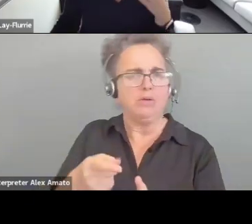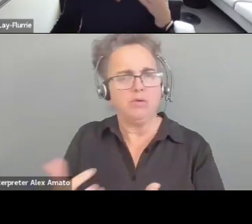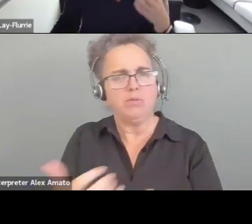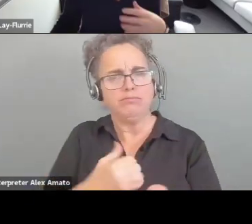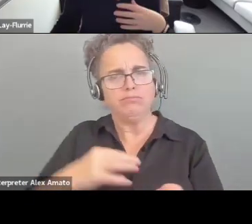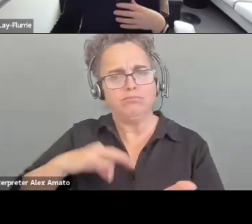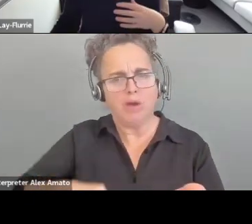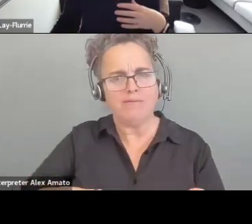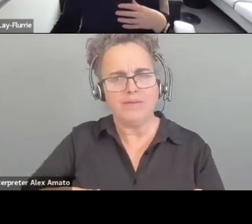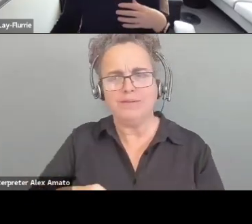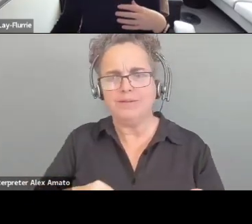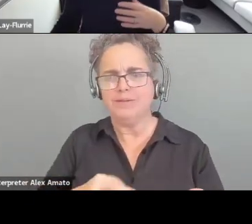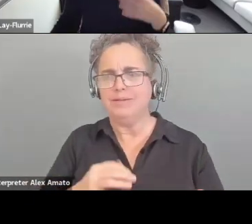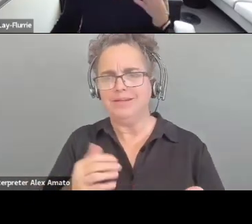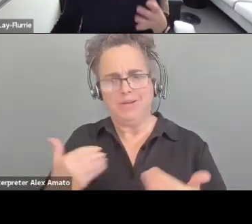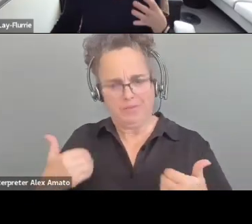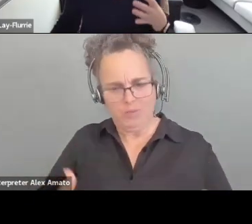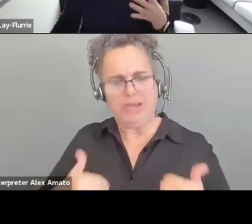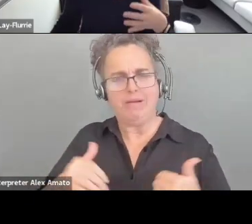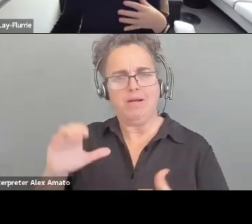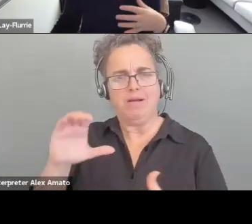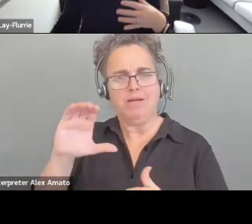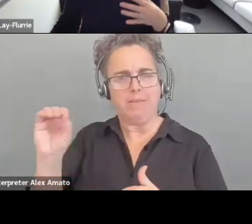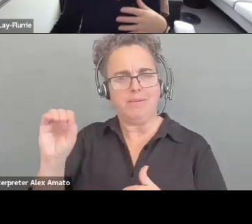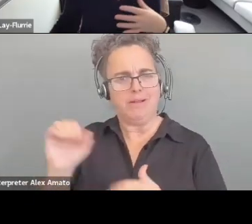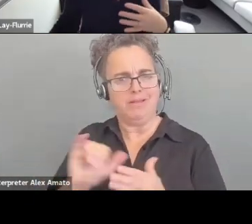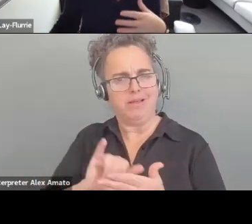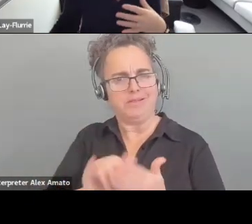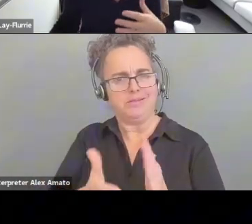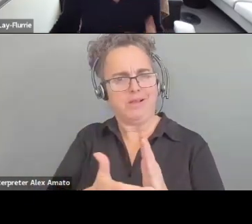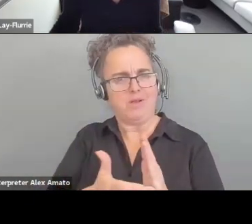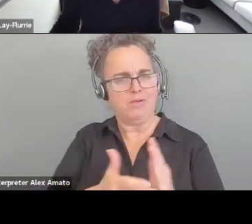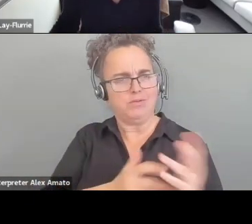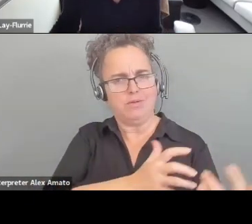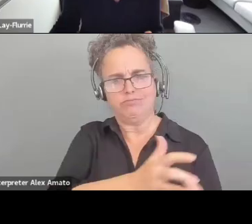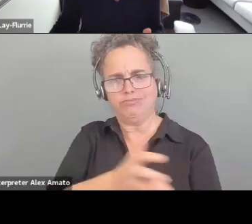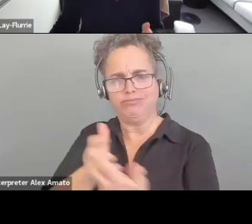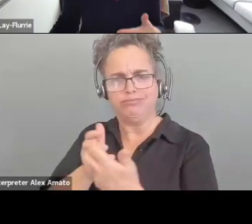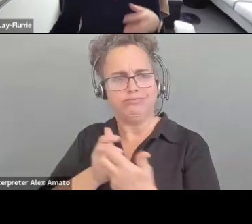to a technology company. And I would contest that it's important to everyone